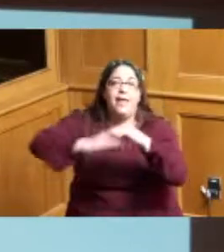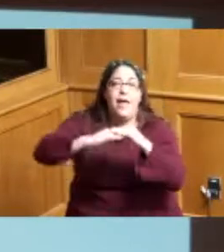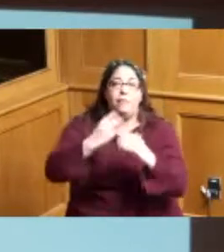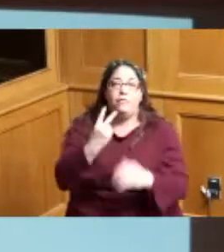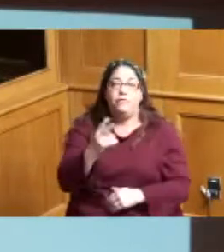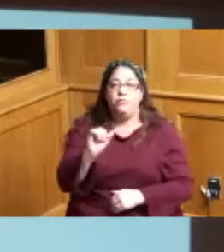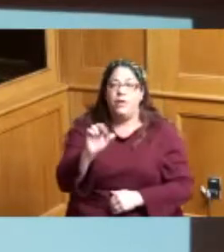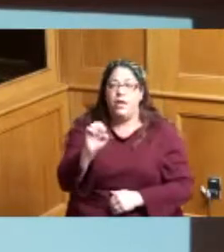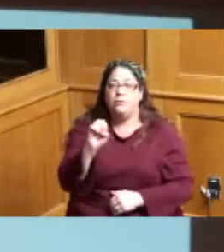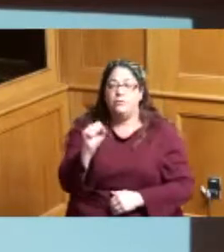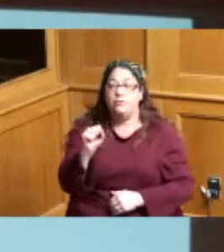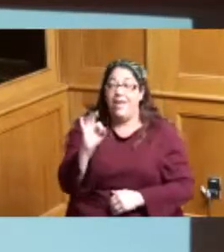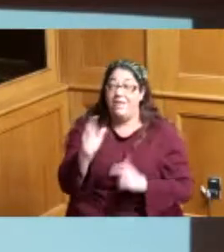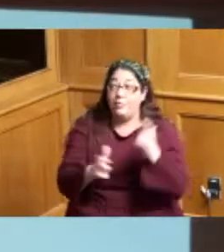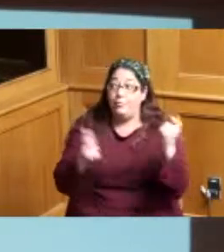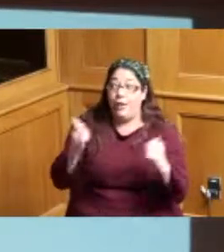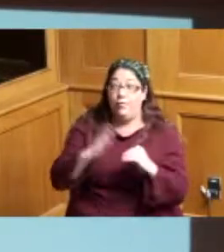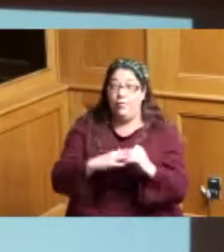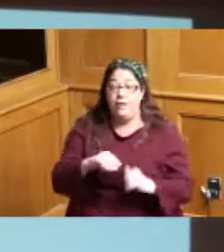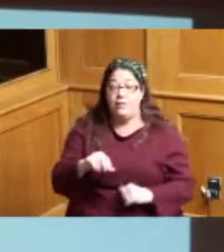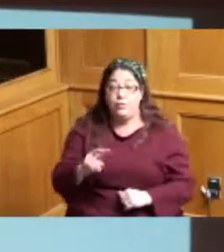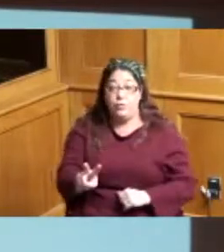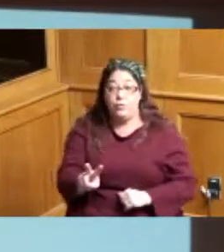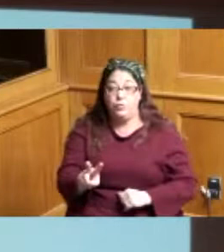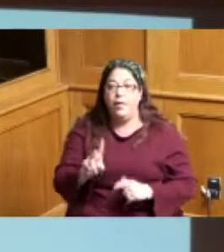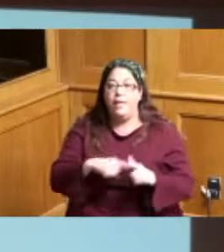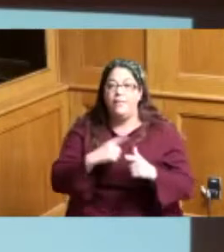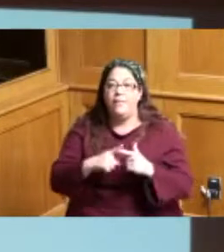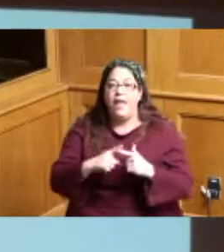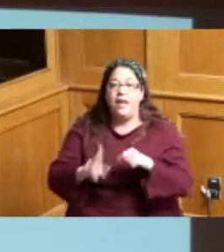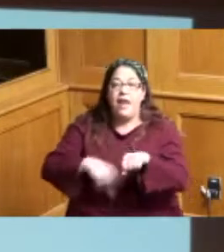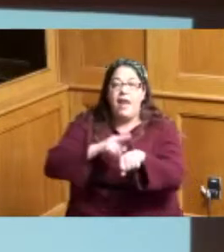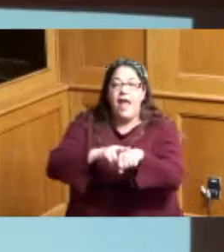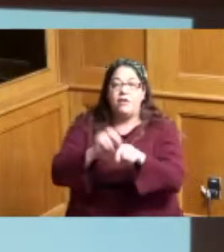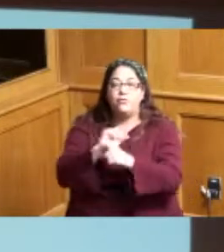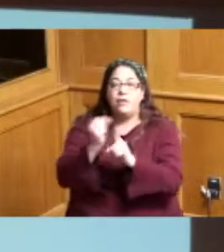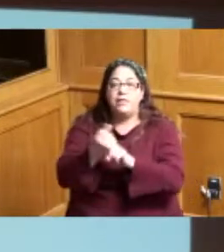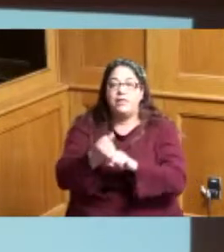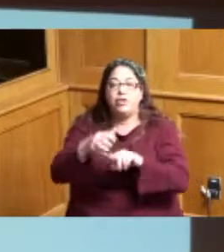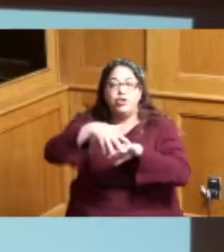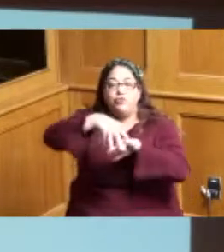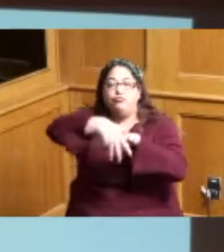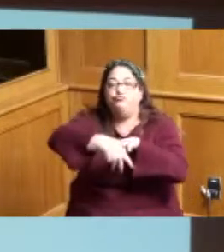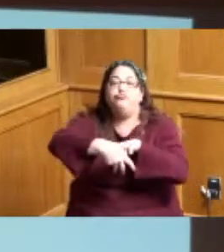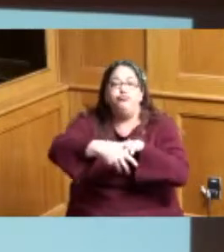that is significantly large will be in its natural condition so there's no need to keep on charging